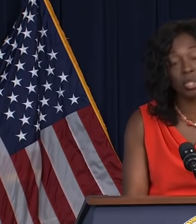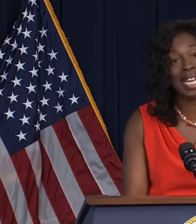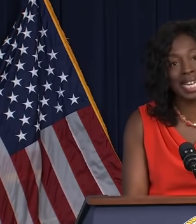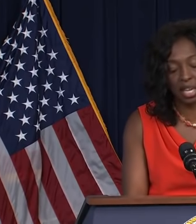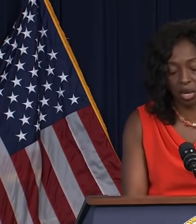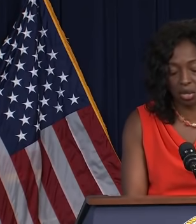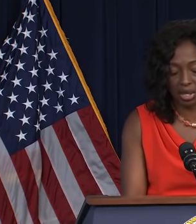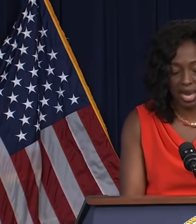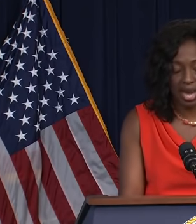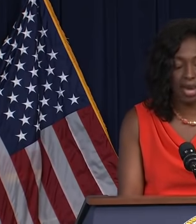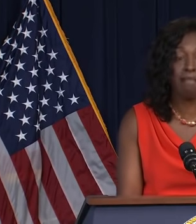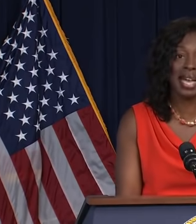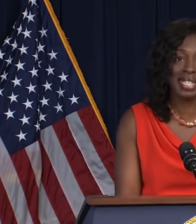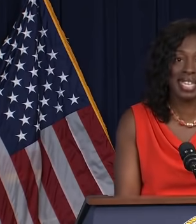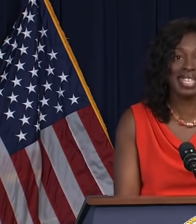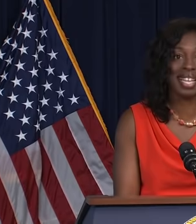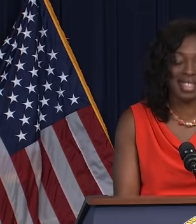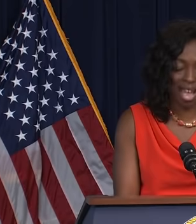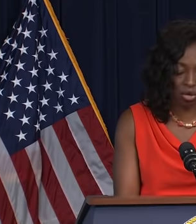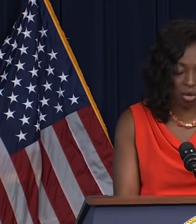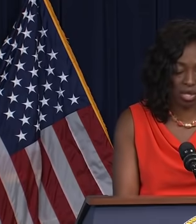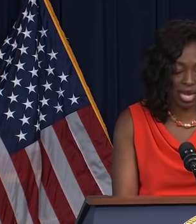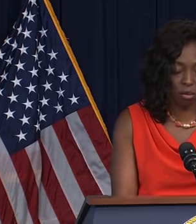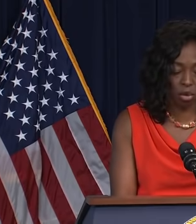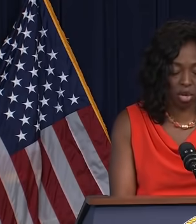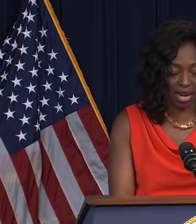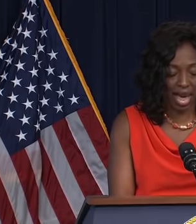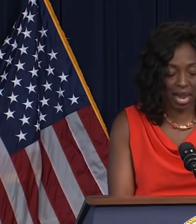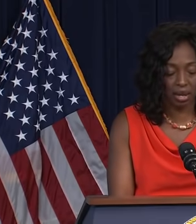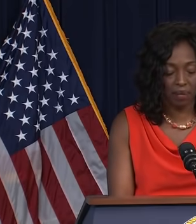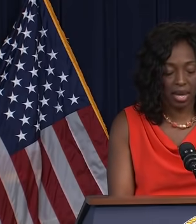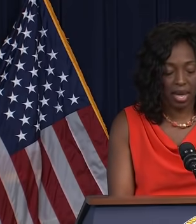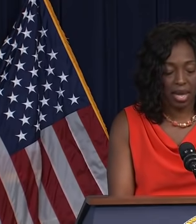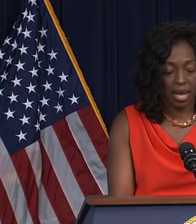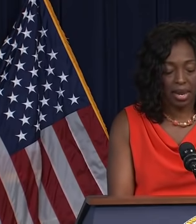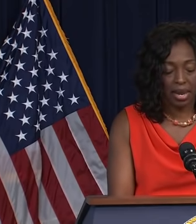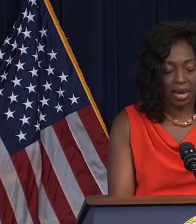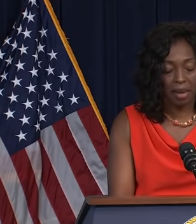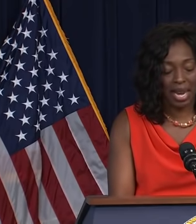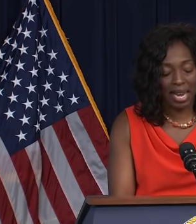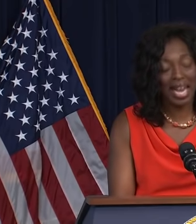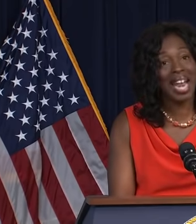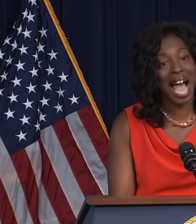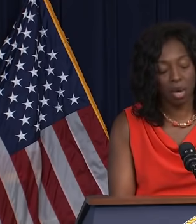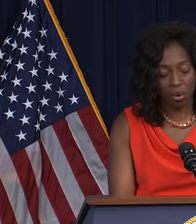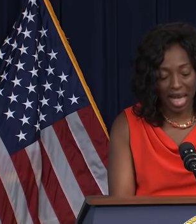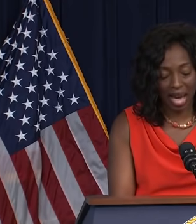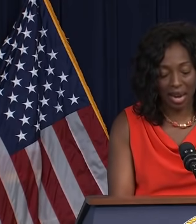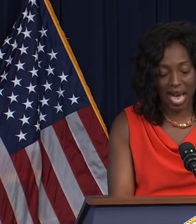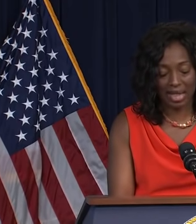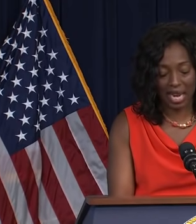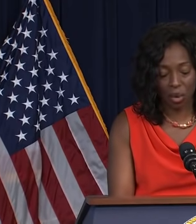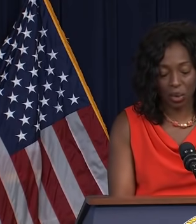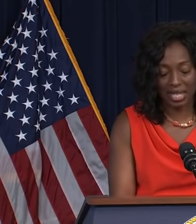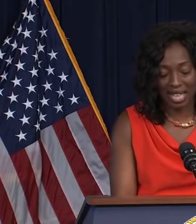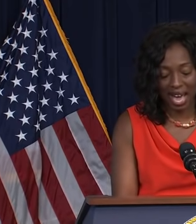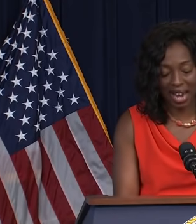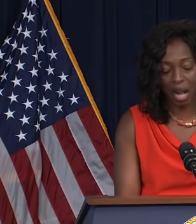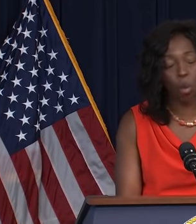us the meal is the participant